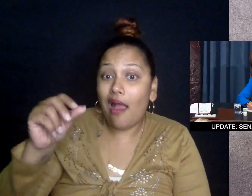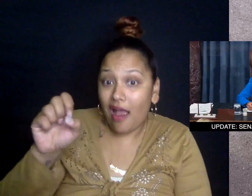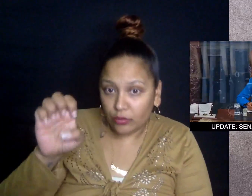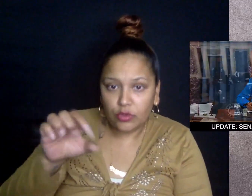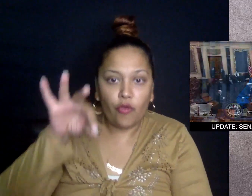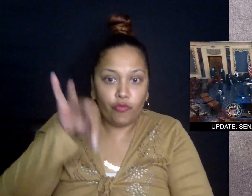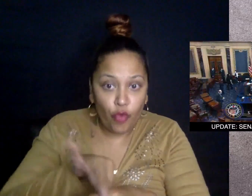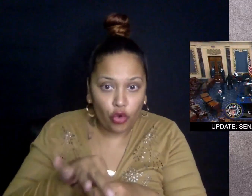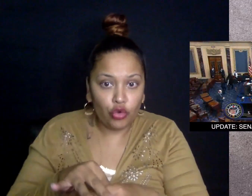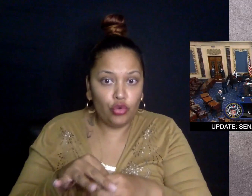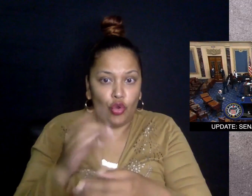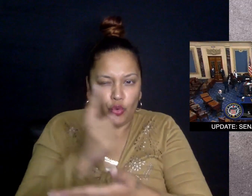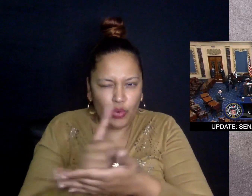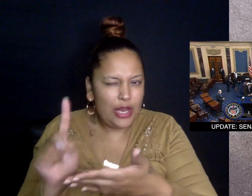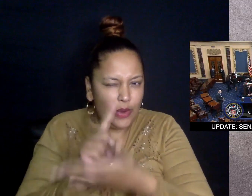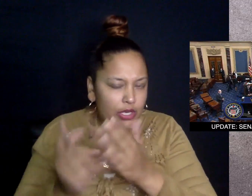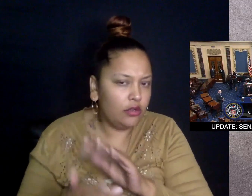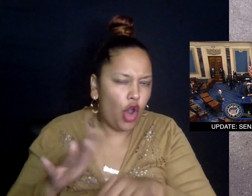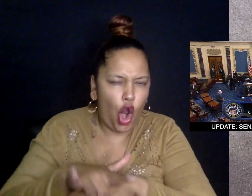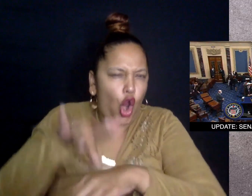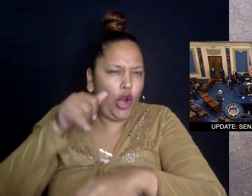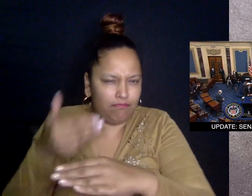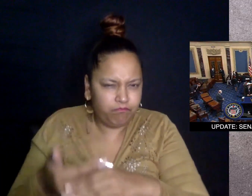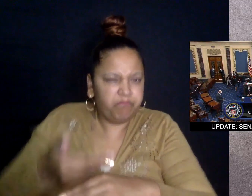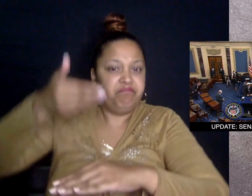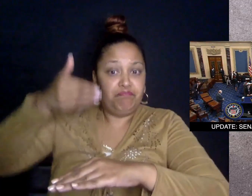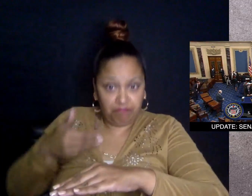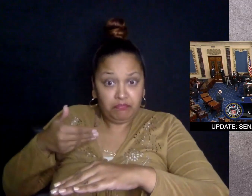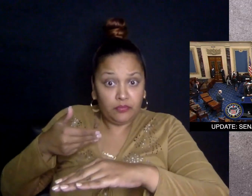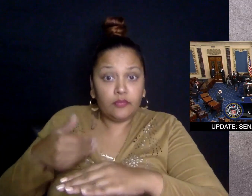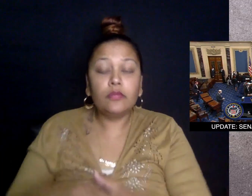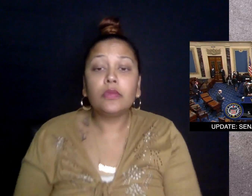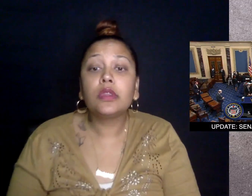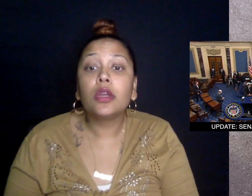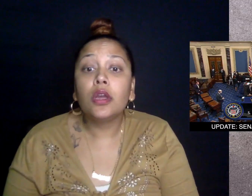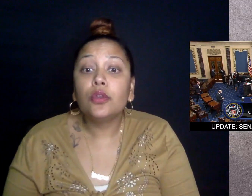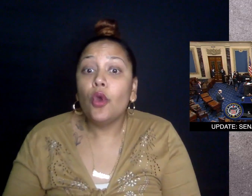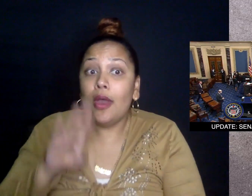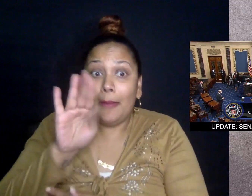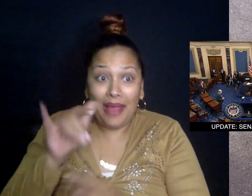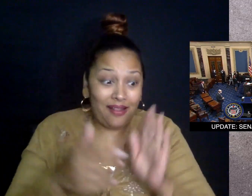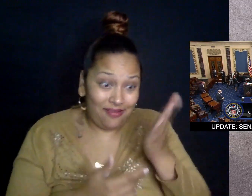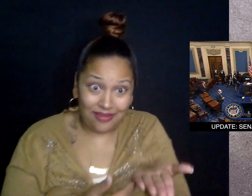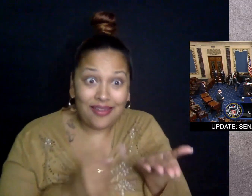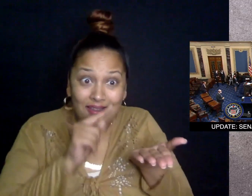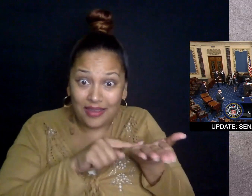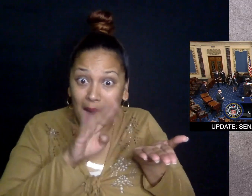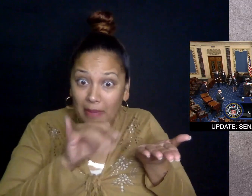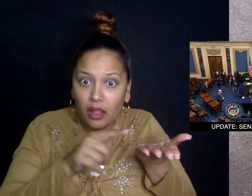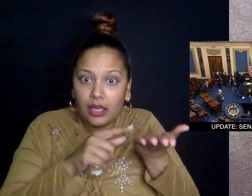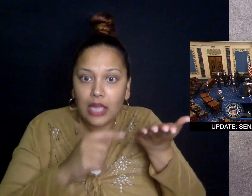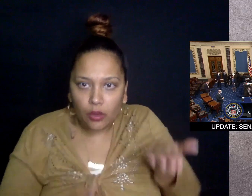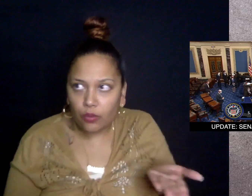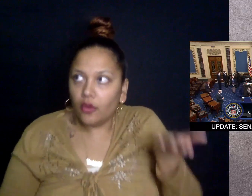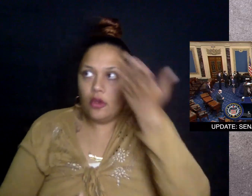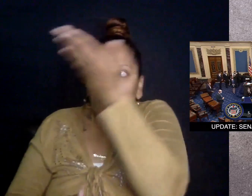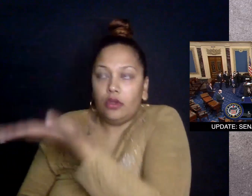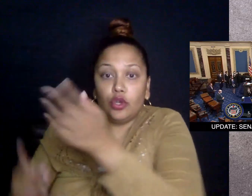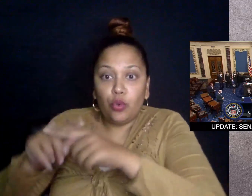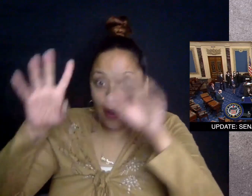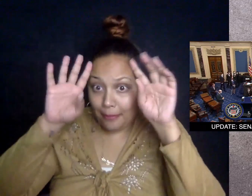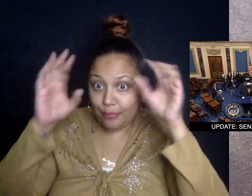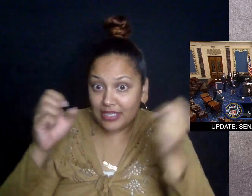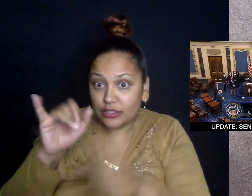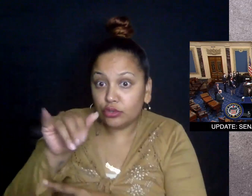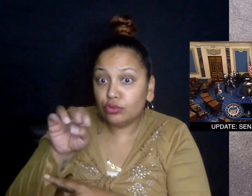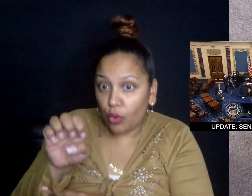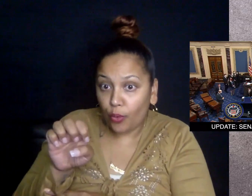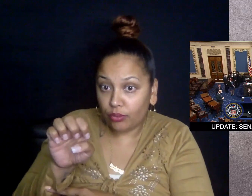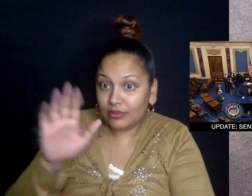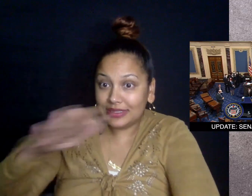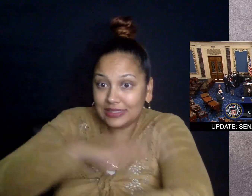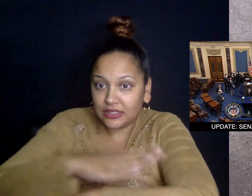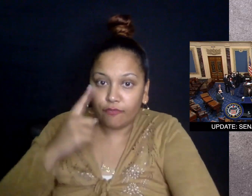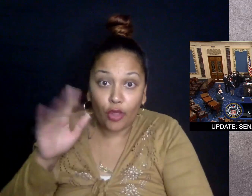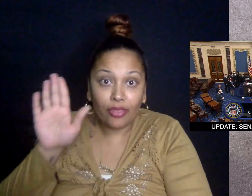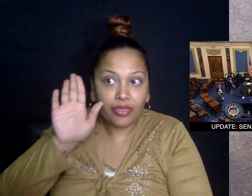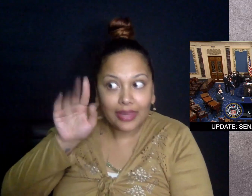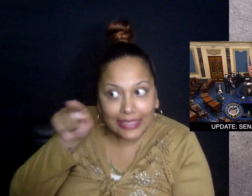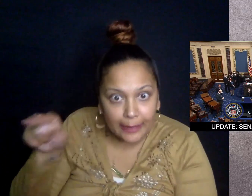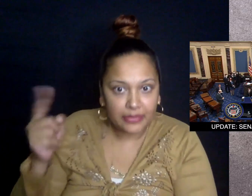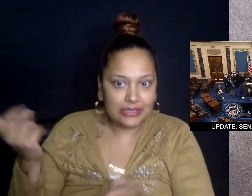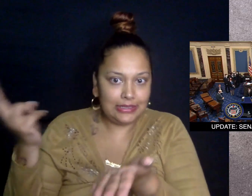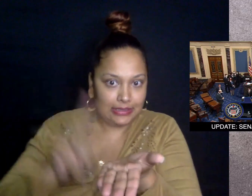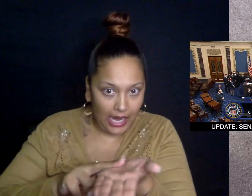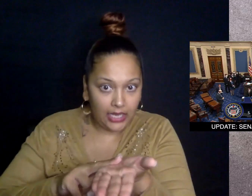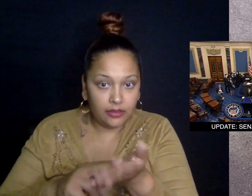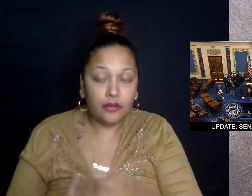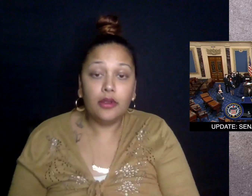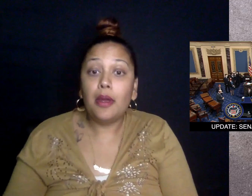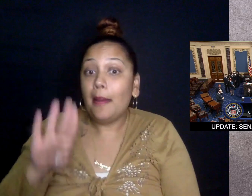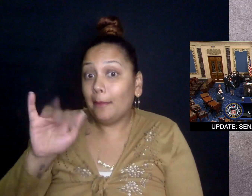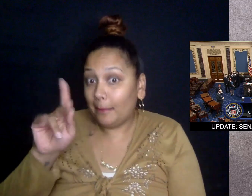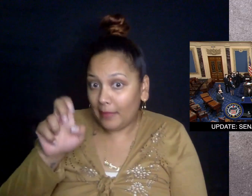bill last night the House voted weeks earlier the bill now heads to president Joe Biden's